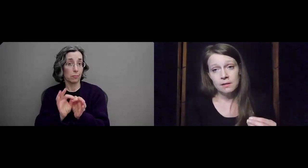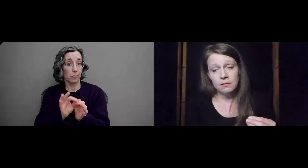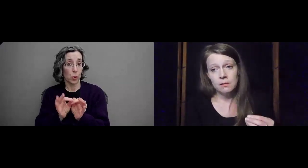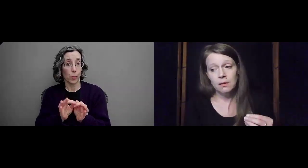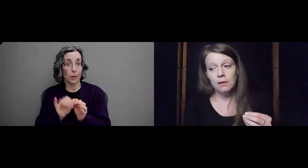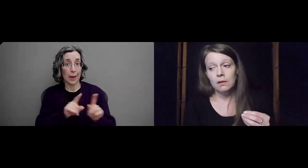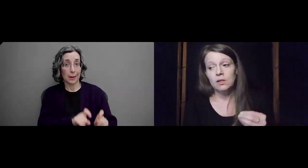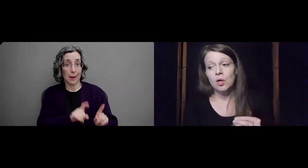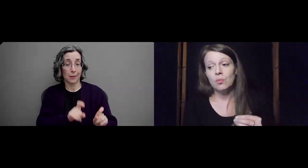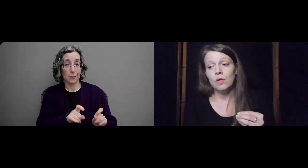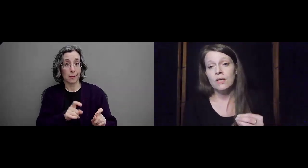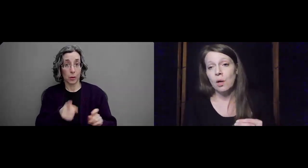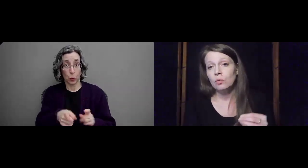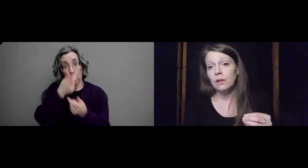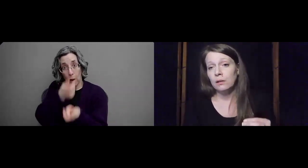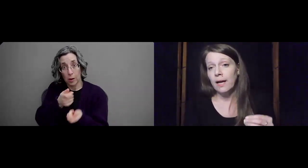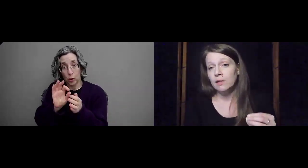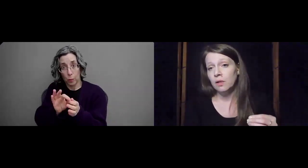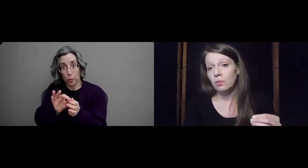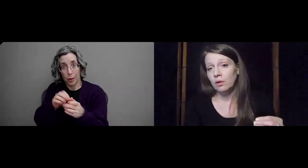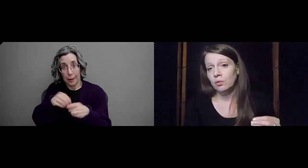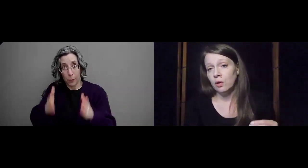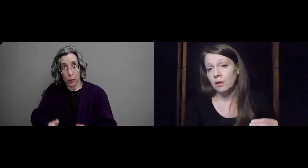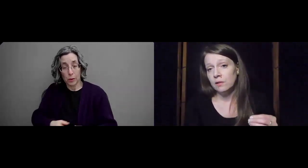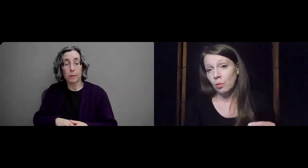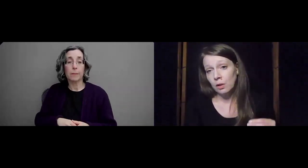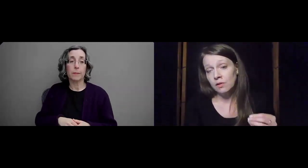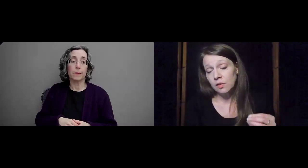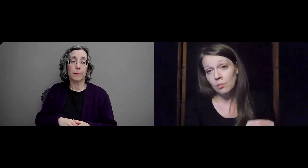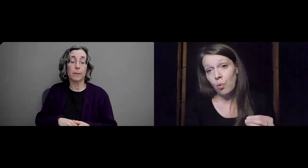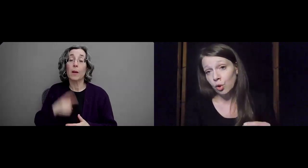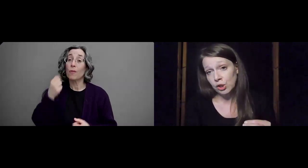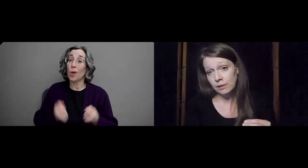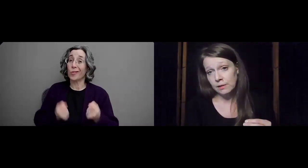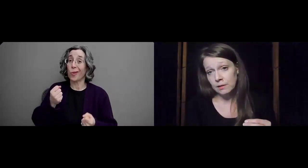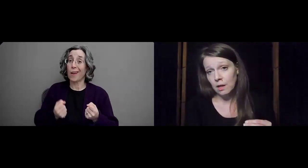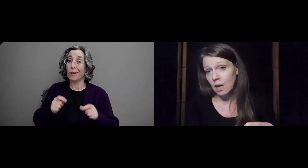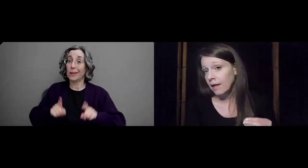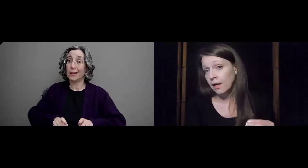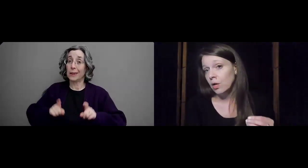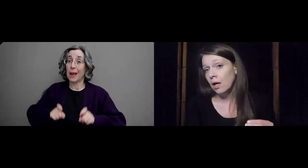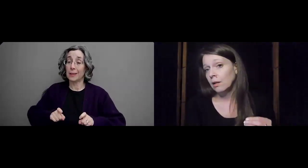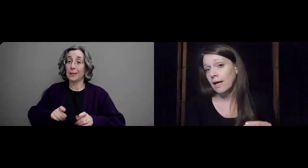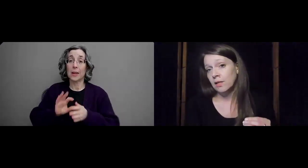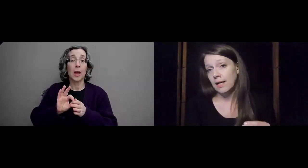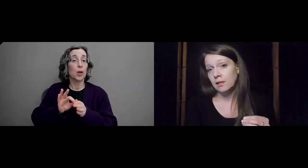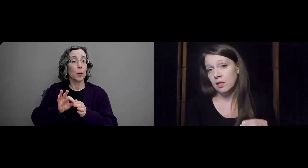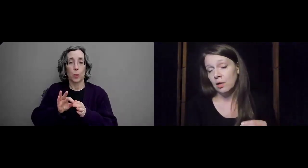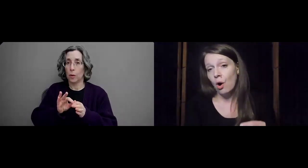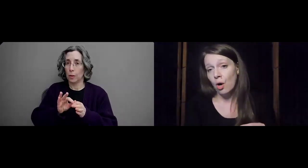into sign language. If you go for the driving test, the interpreter is only allowed to be with you during